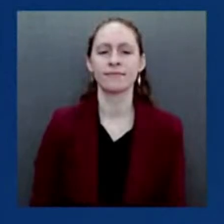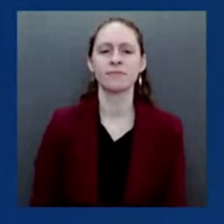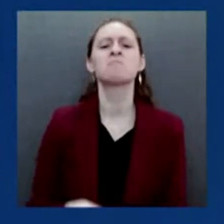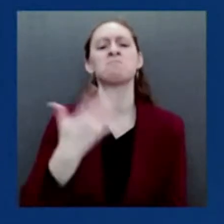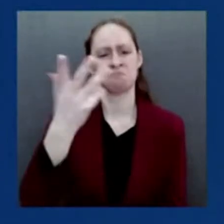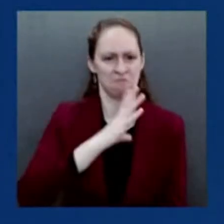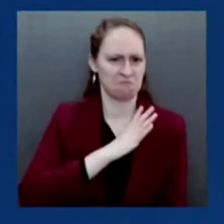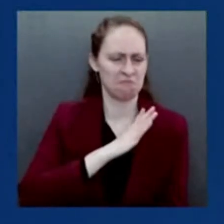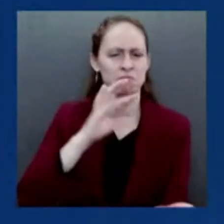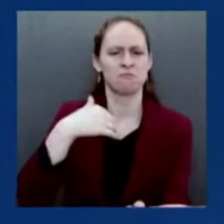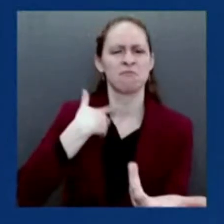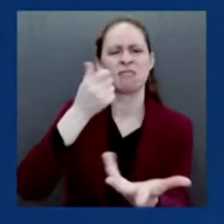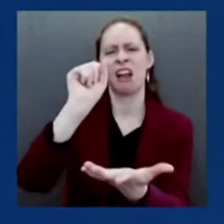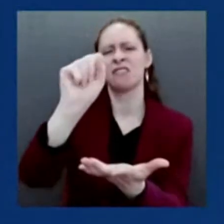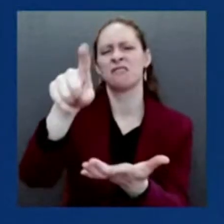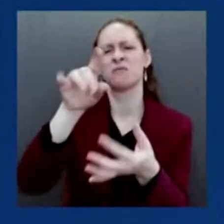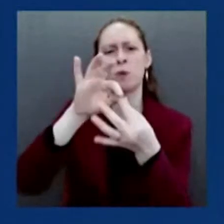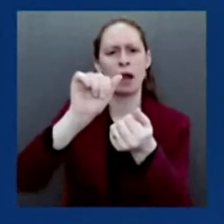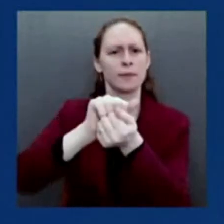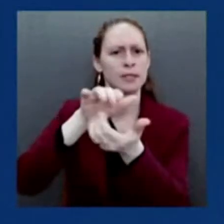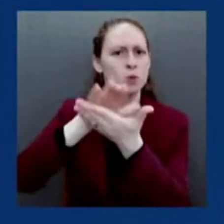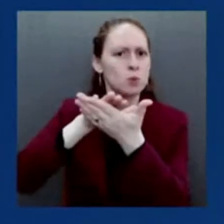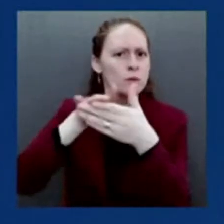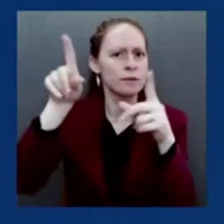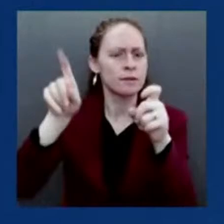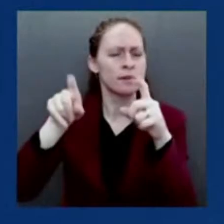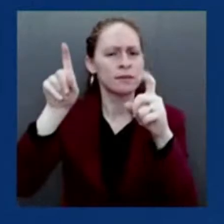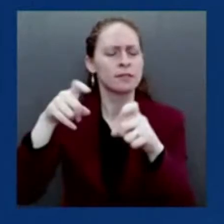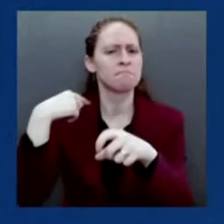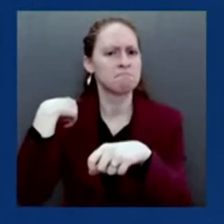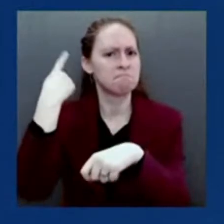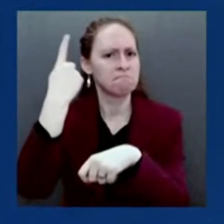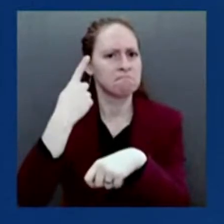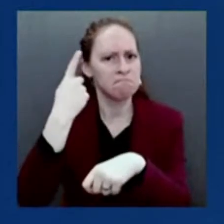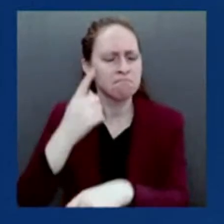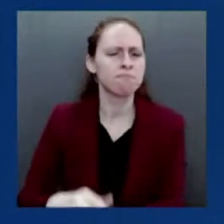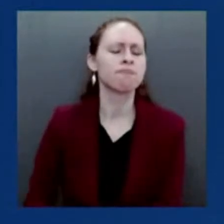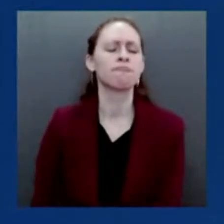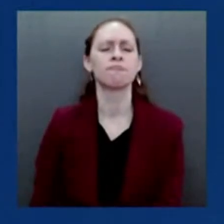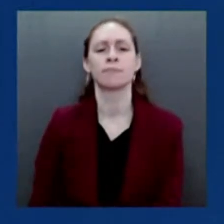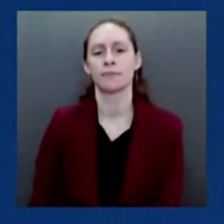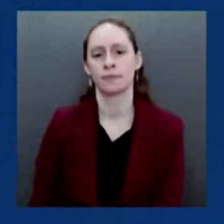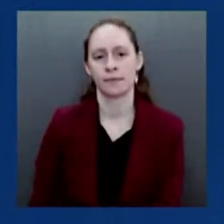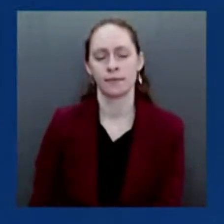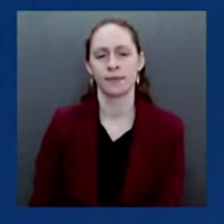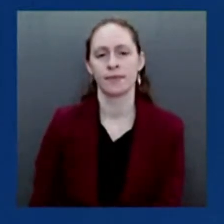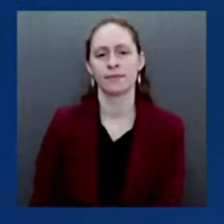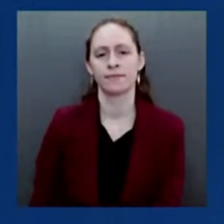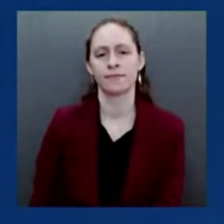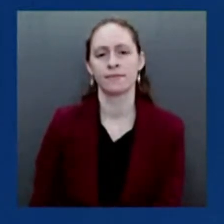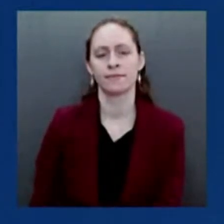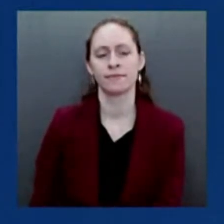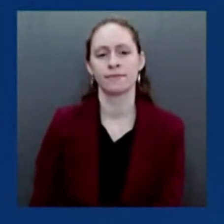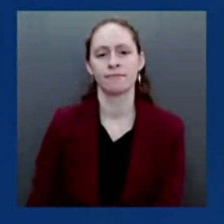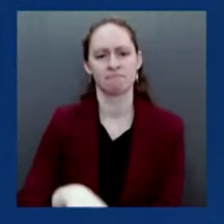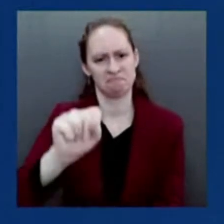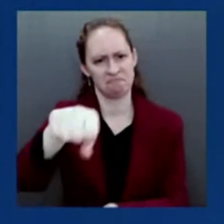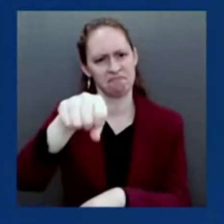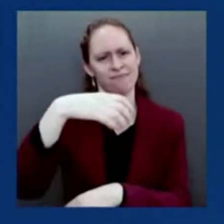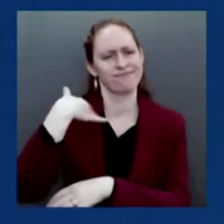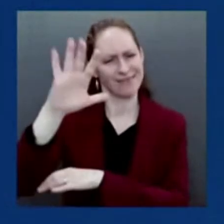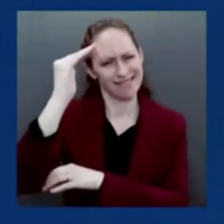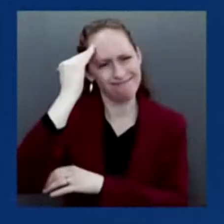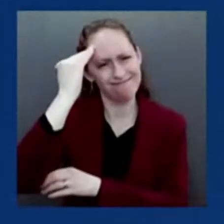HI, THANK YOU, MY QUESTION